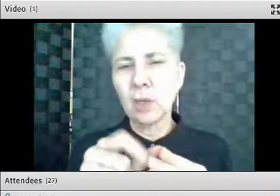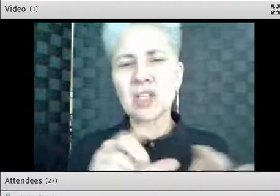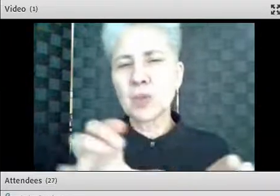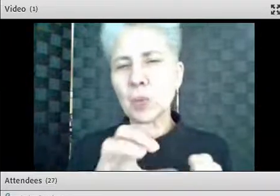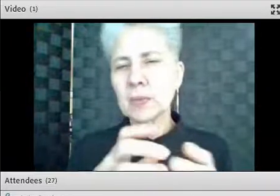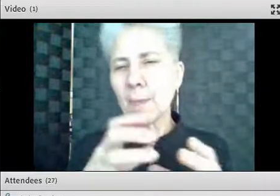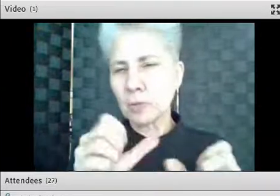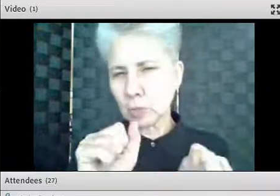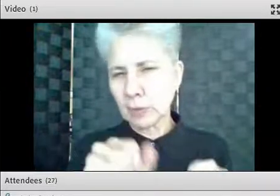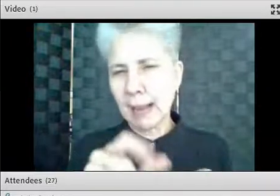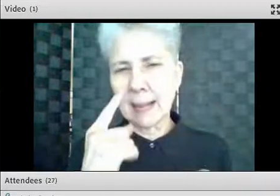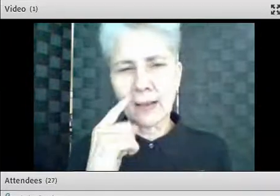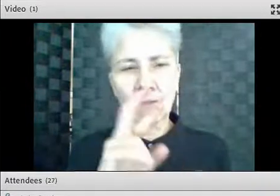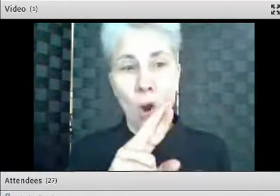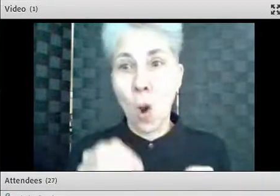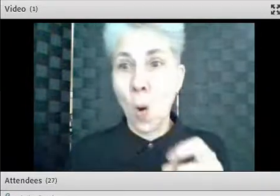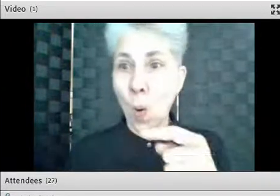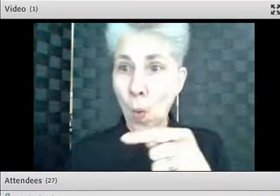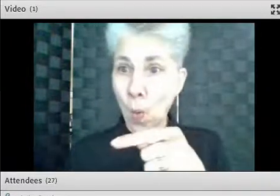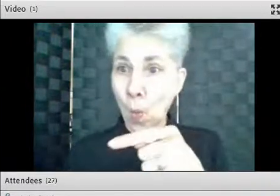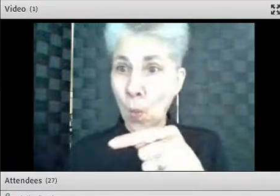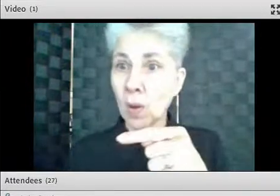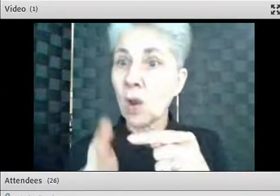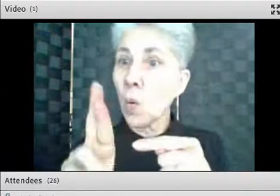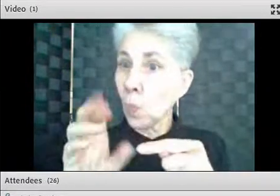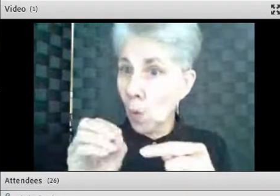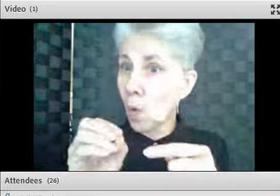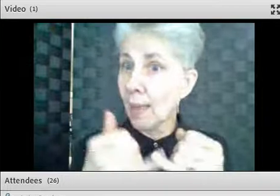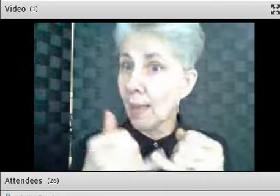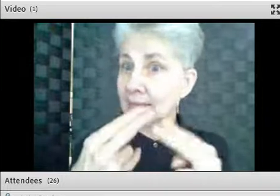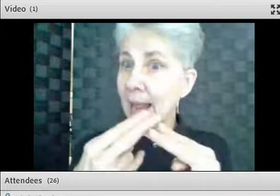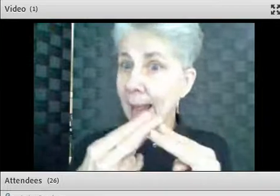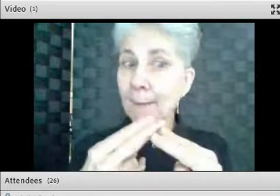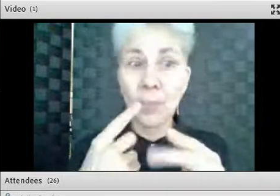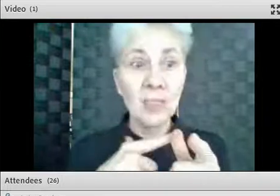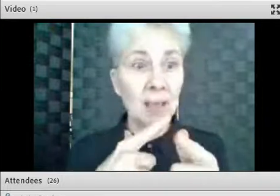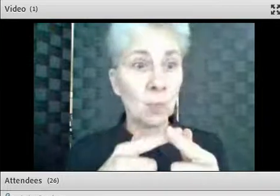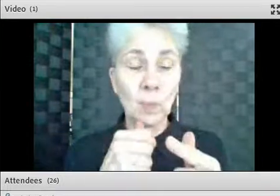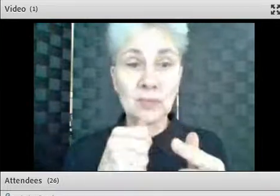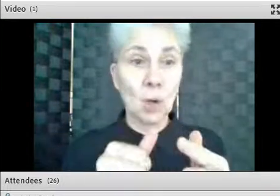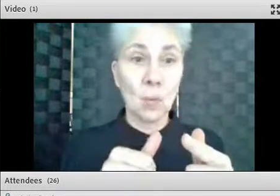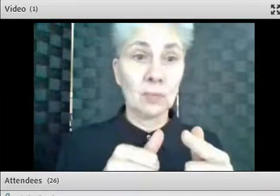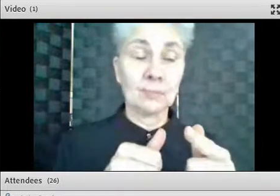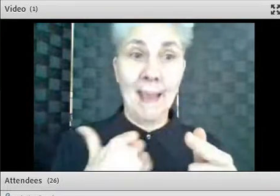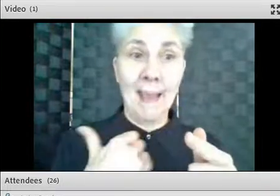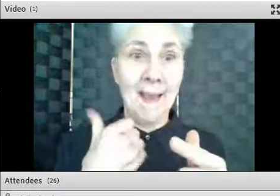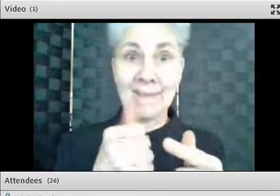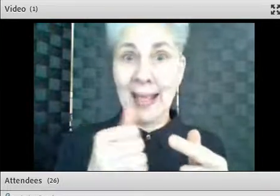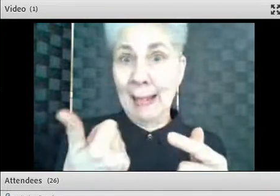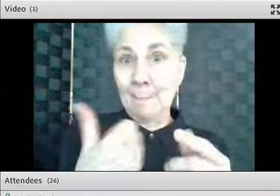so if we have, like, R-O, so Ro is a last name, obviously, we don't have any more letters,